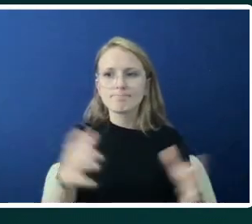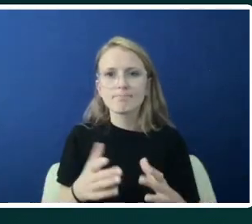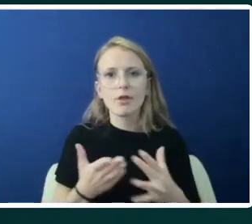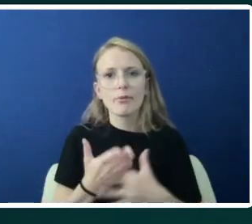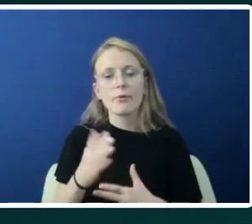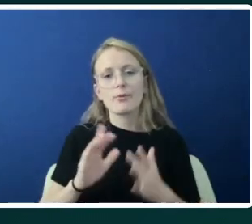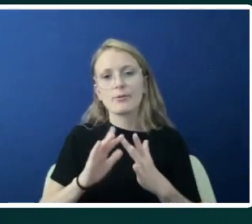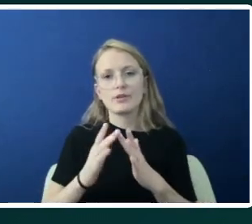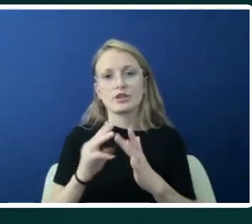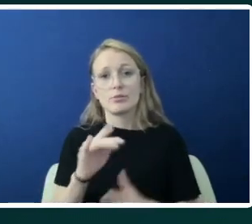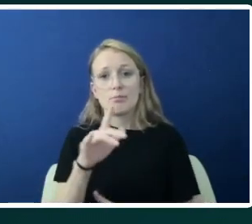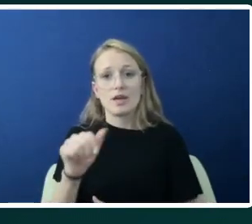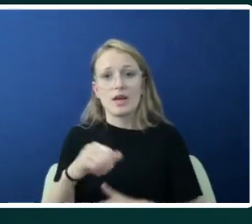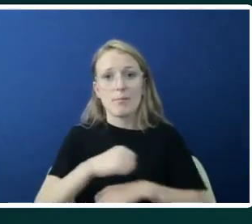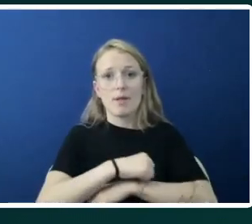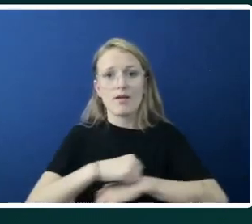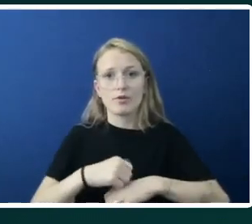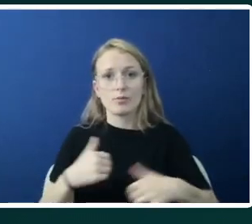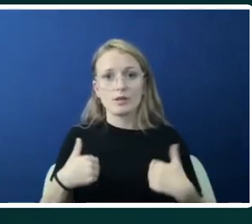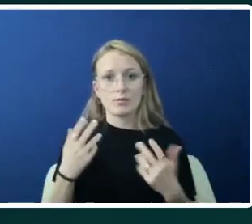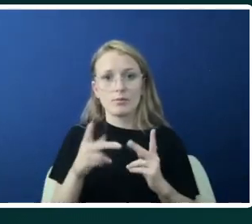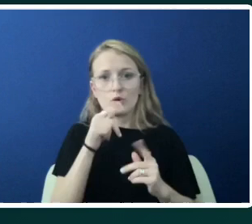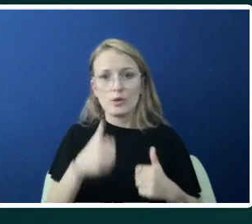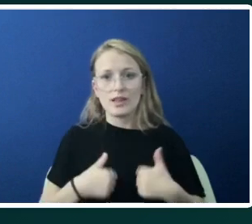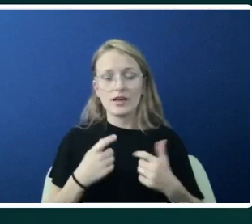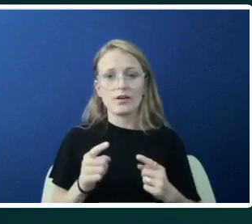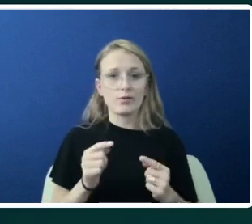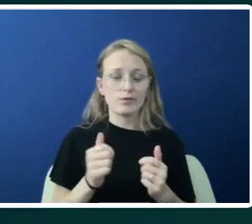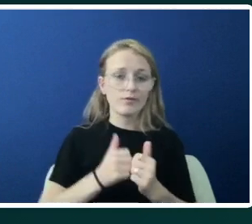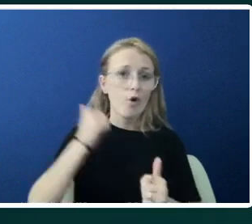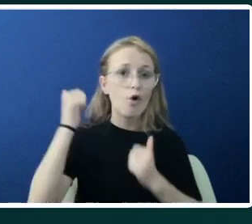young people living in very different communities along with their English teachers. Because again,